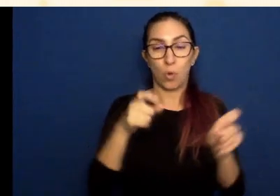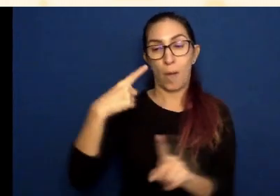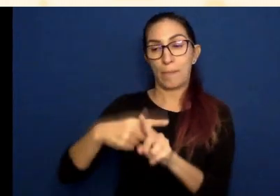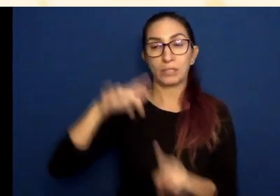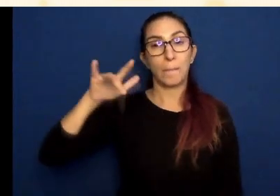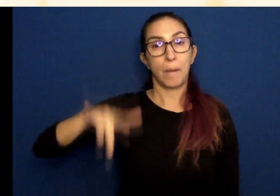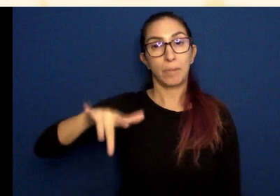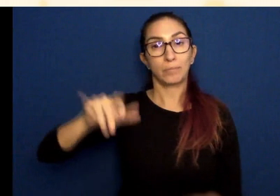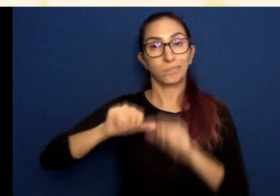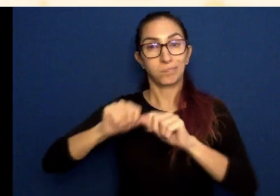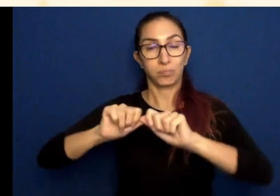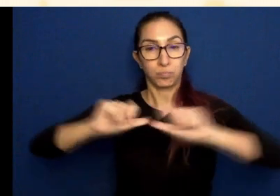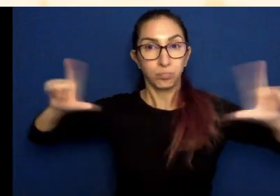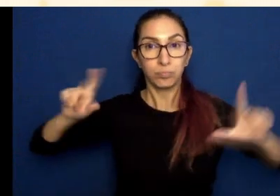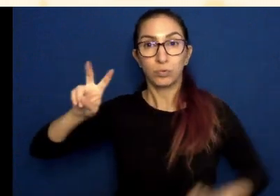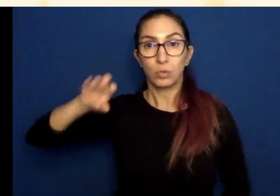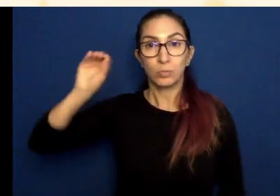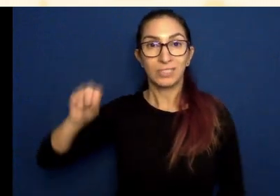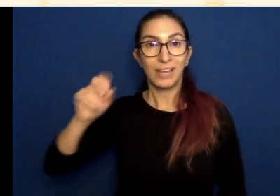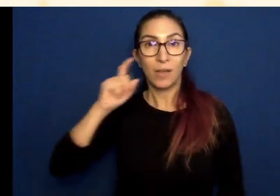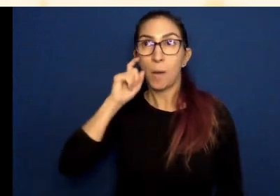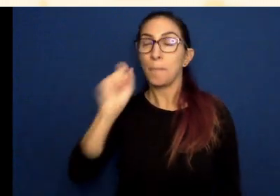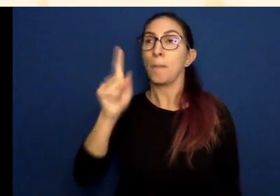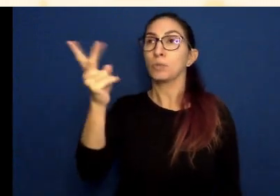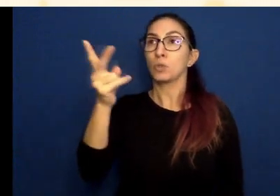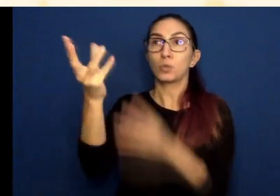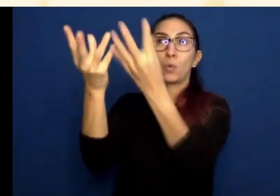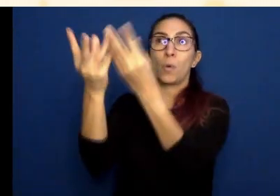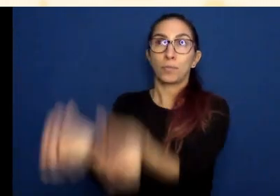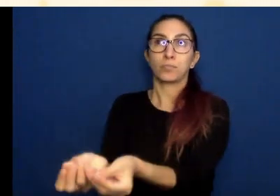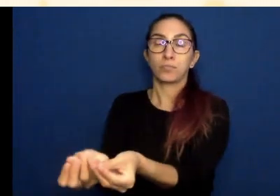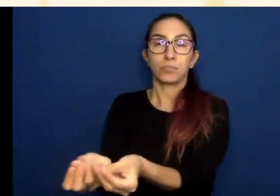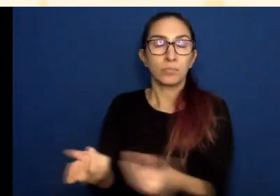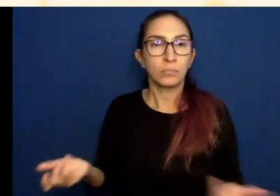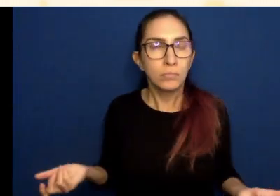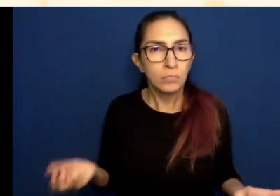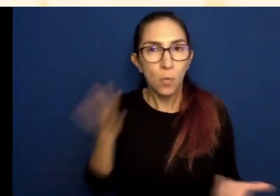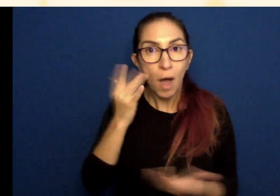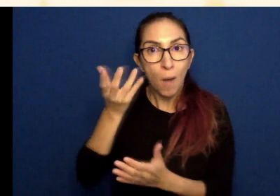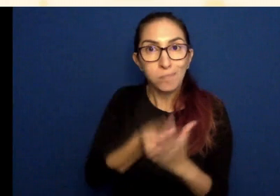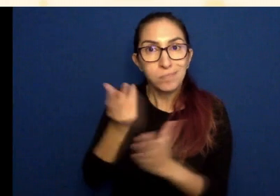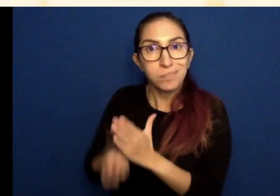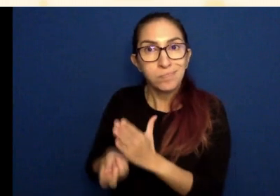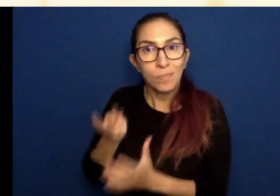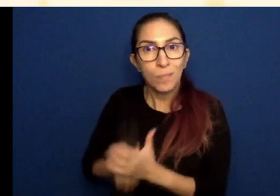and notifications button. But if you, on the desktop, increase the size, so just go control plus